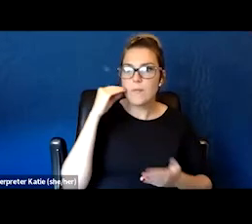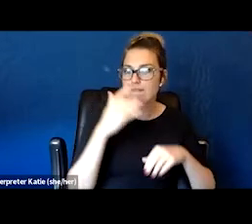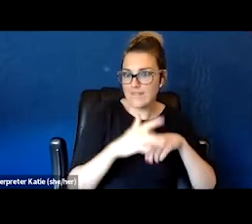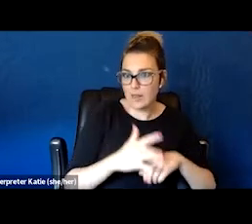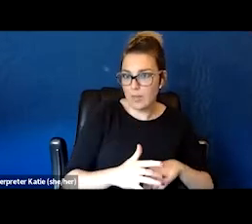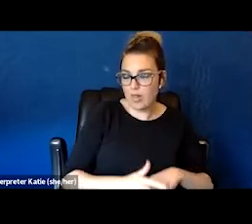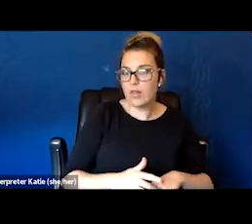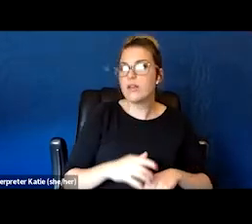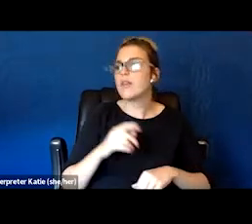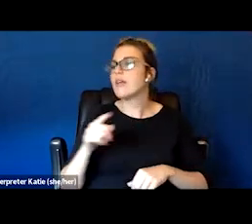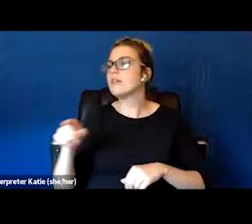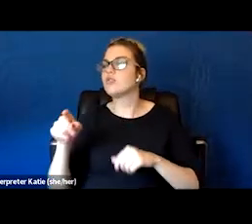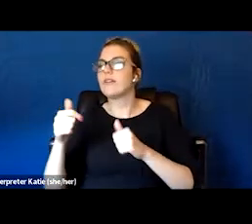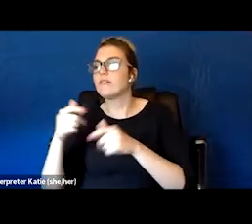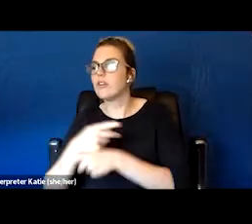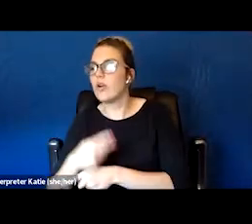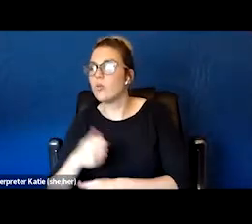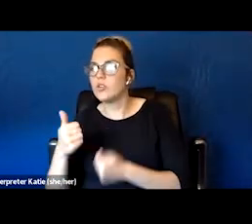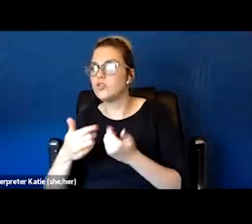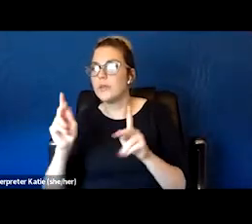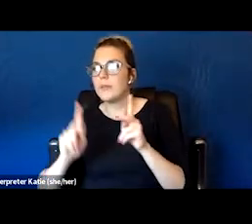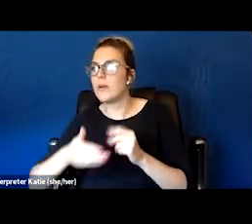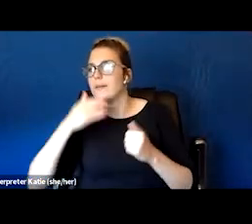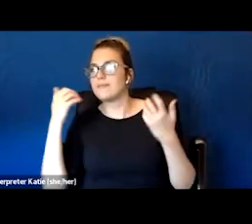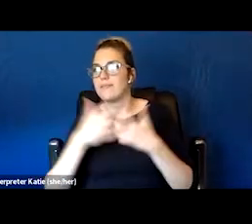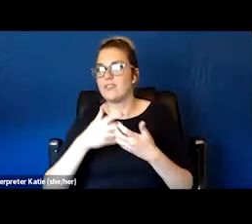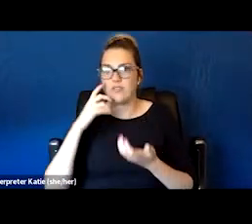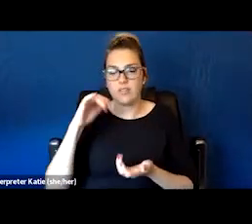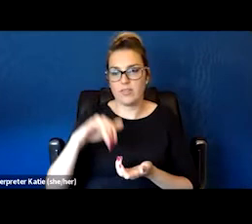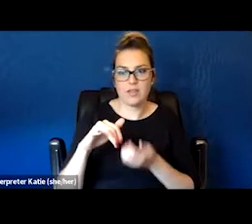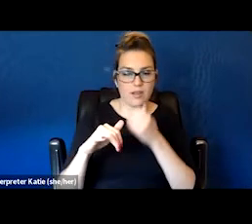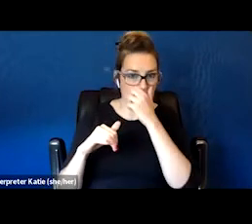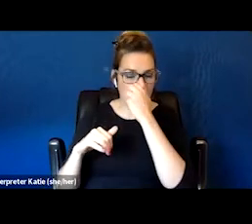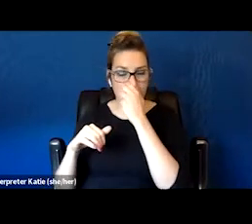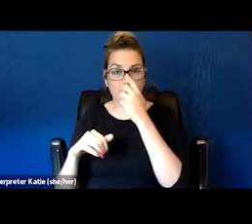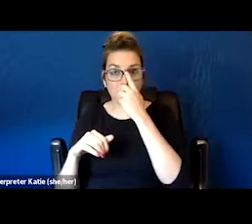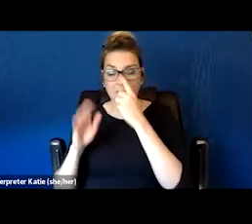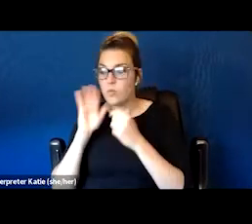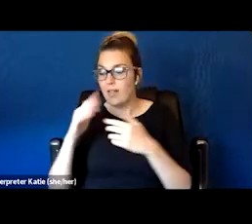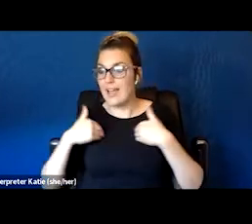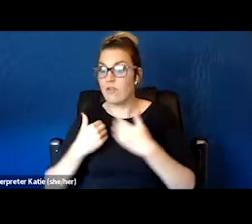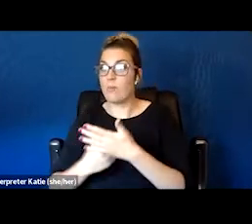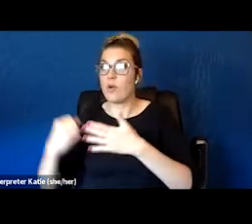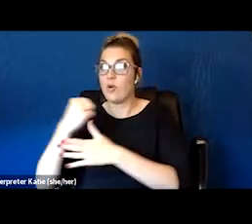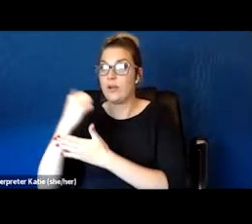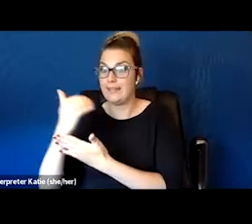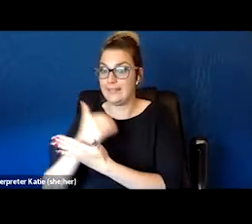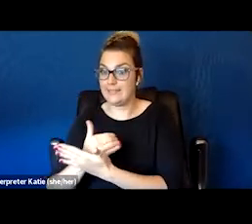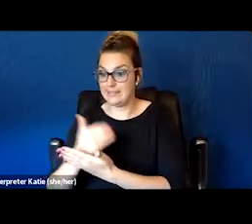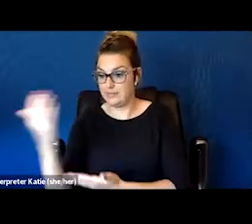through Coordinated Entry with our providers of people at the top of our priority list. And that also includes people